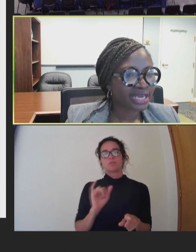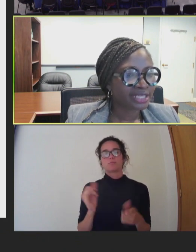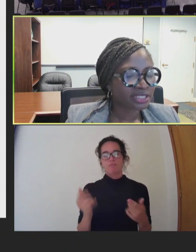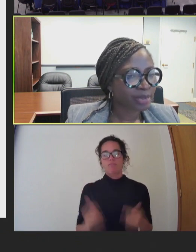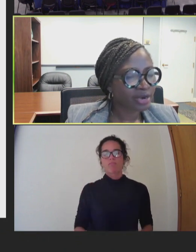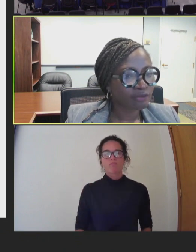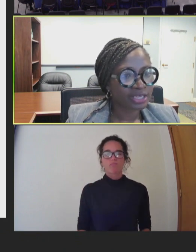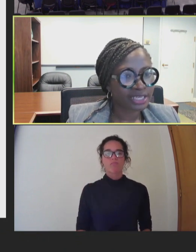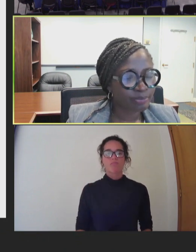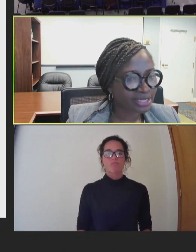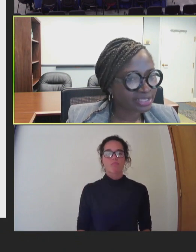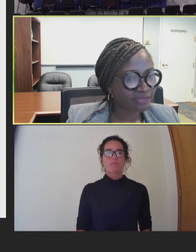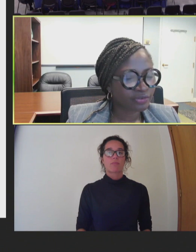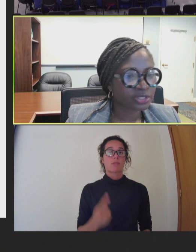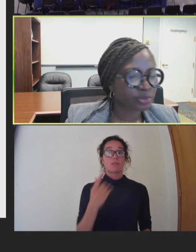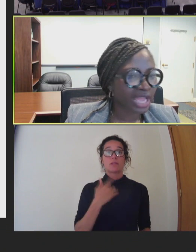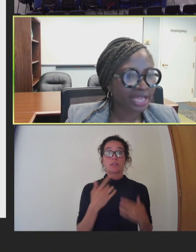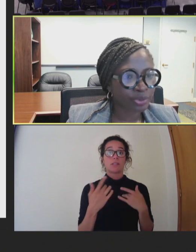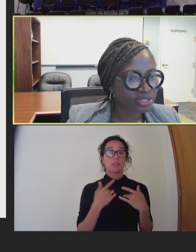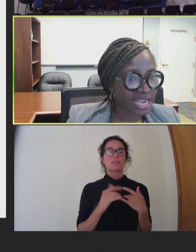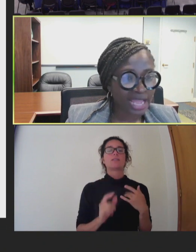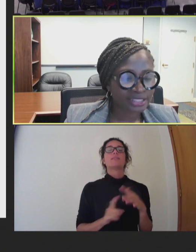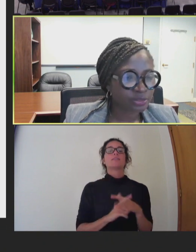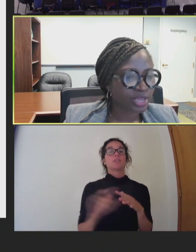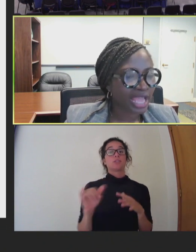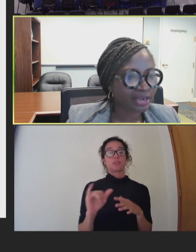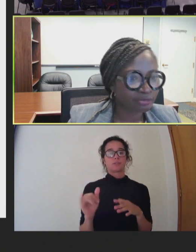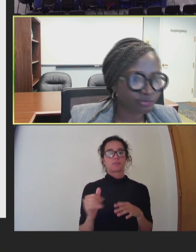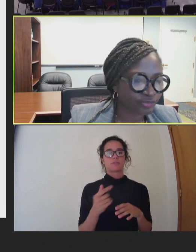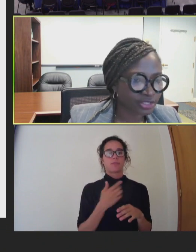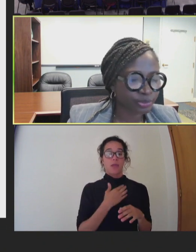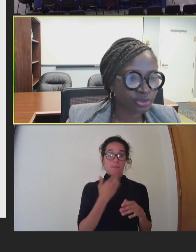that in spite of our best efforts -- we had podcasts. We had Facebook